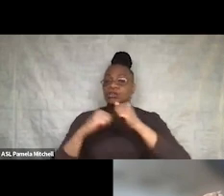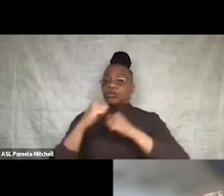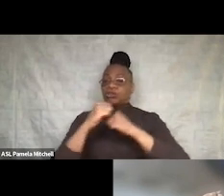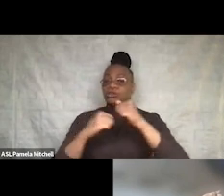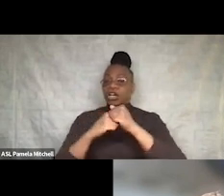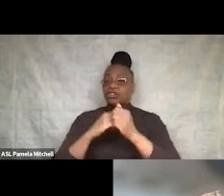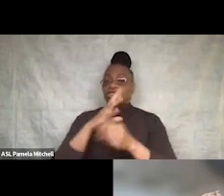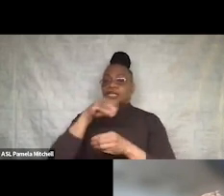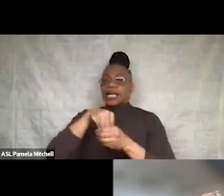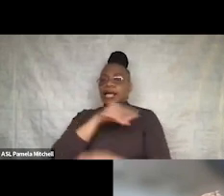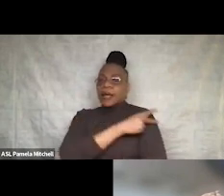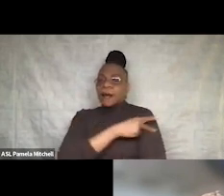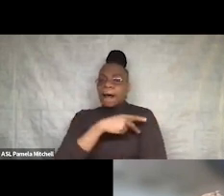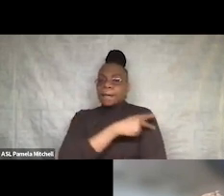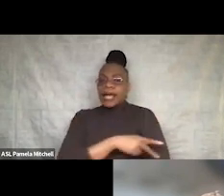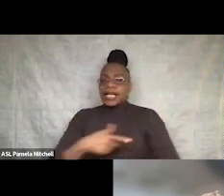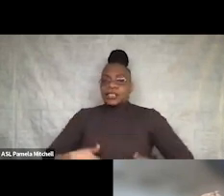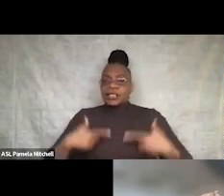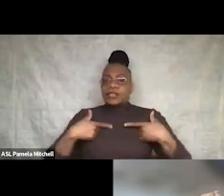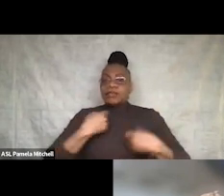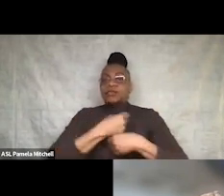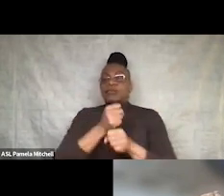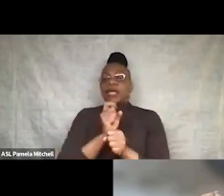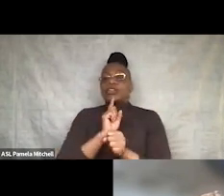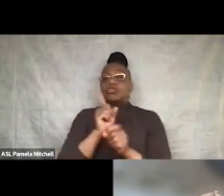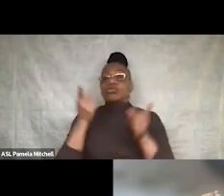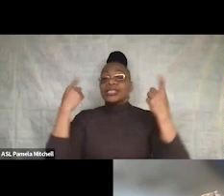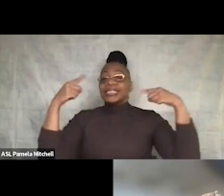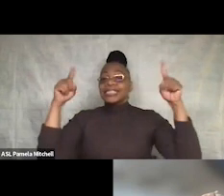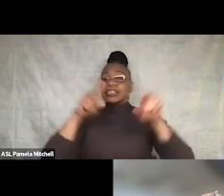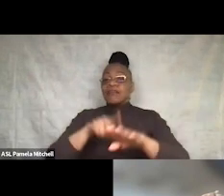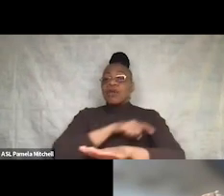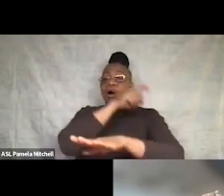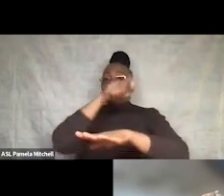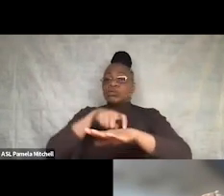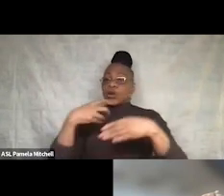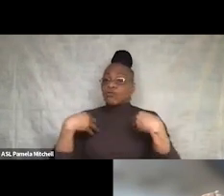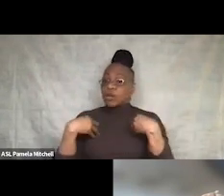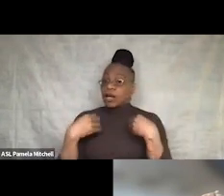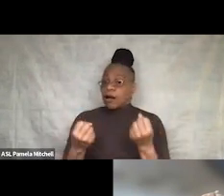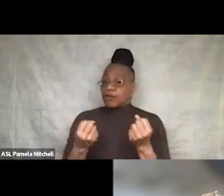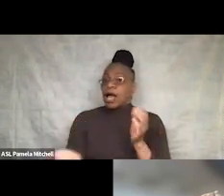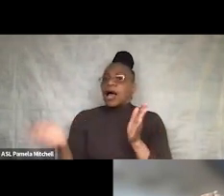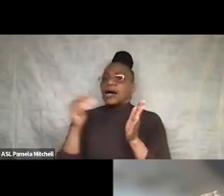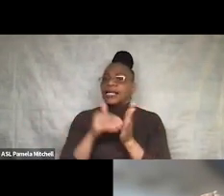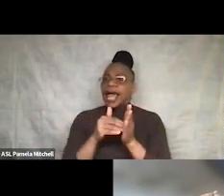to ensure success of long-term recovery. And so, again, really focusing on supportive culture.